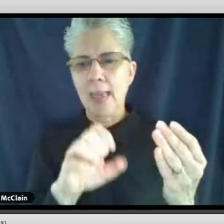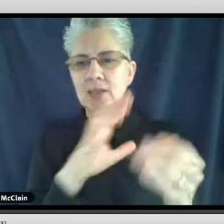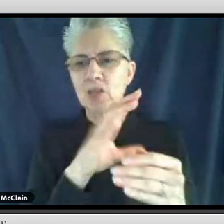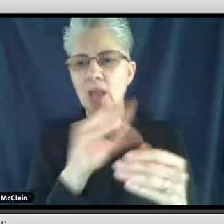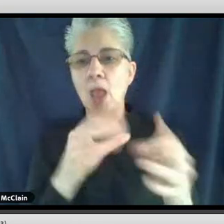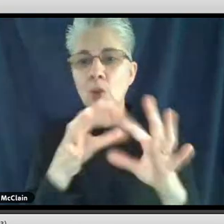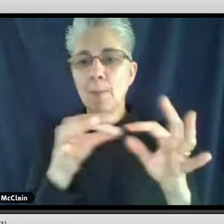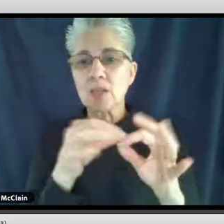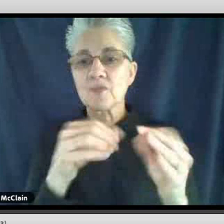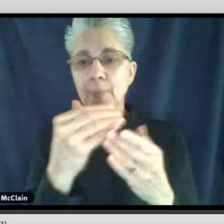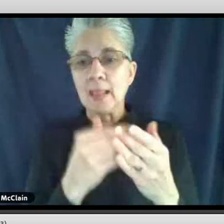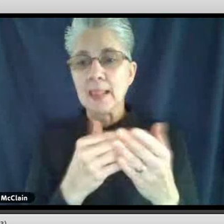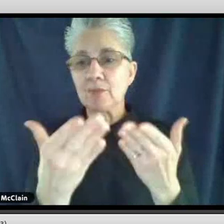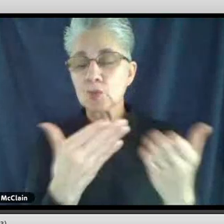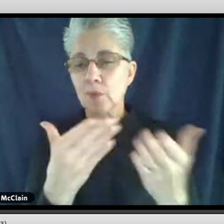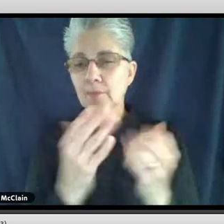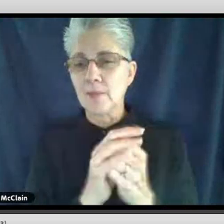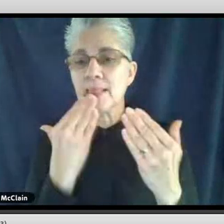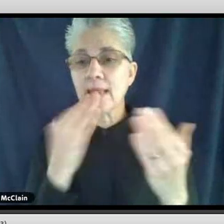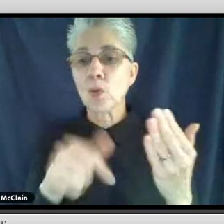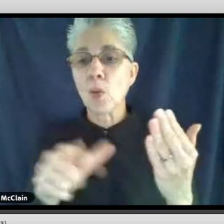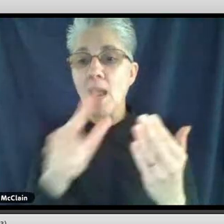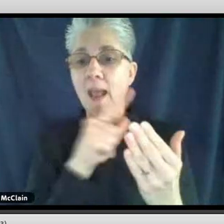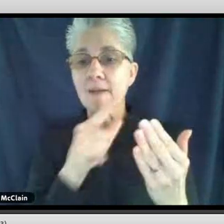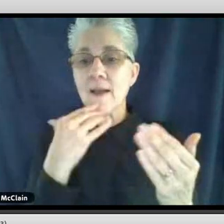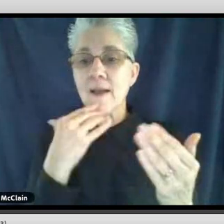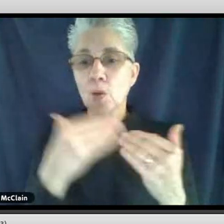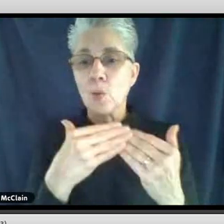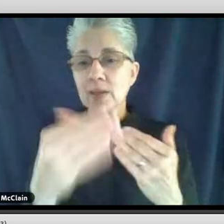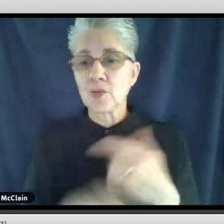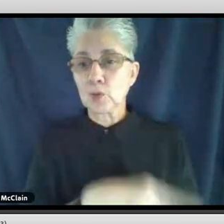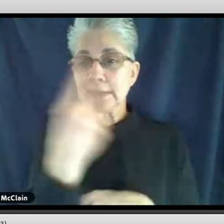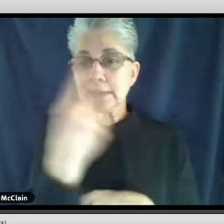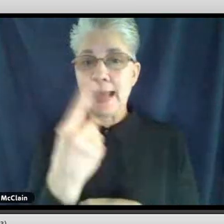or your message from the Listserv. Thank you, everyone, for attending, and have a great rest of your day.